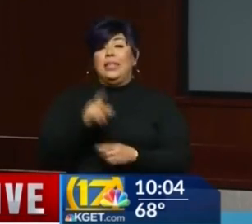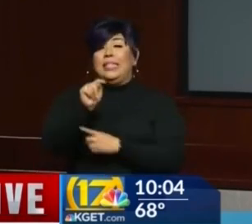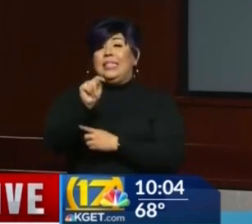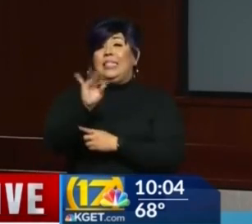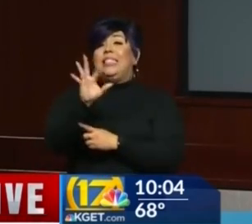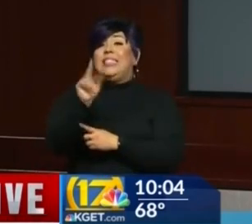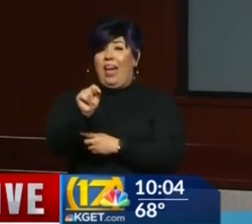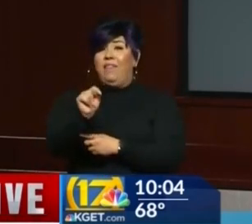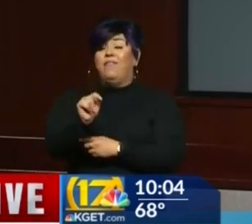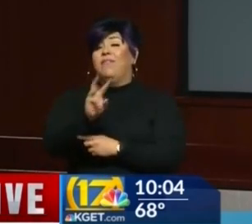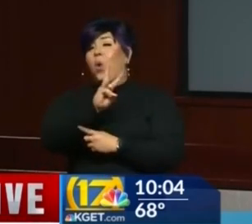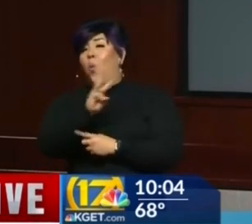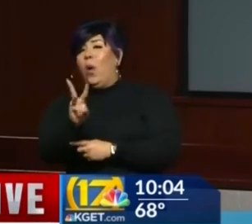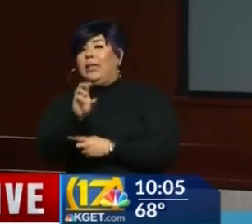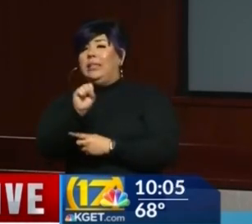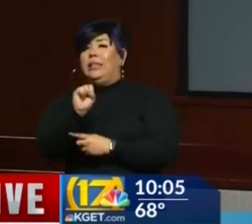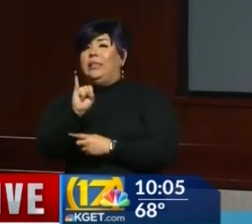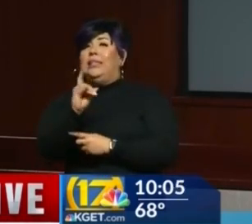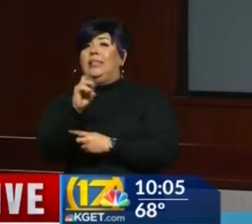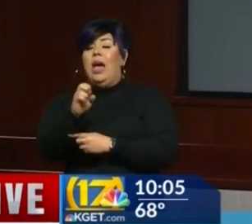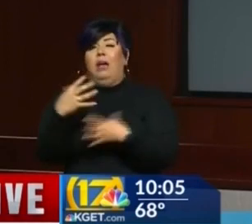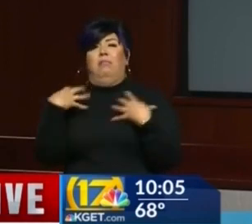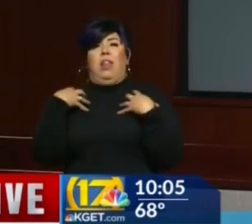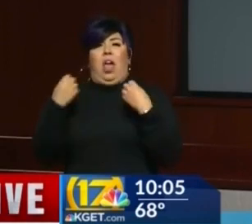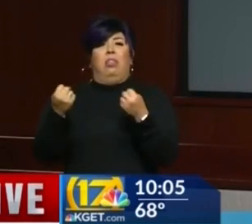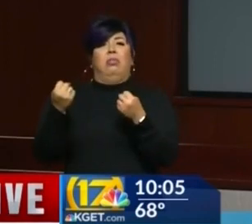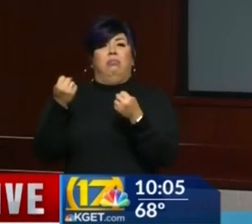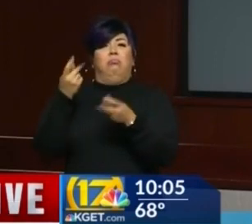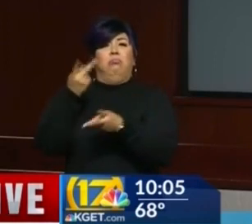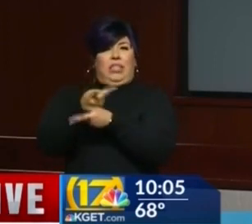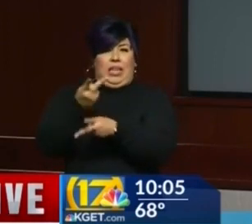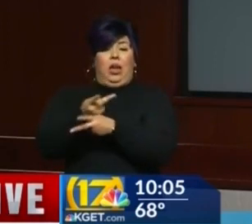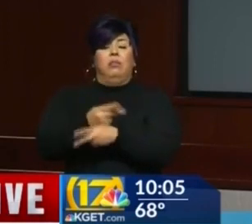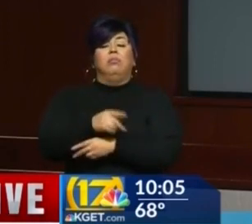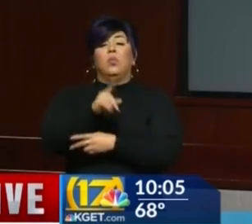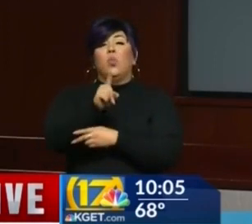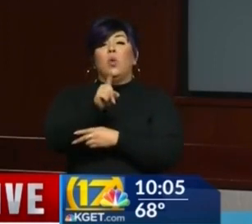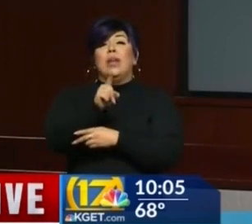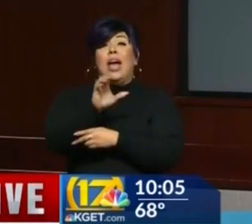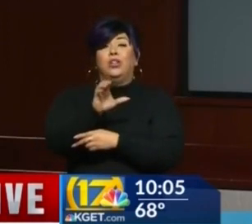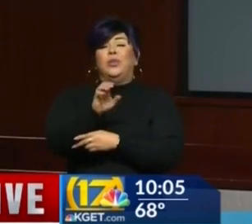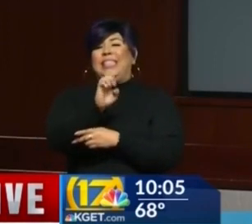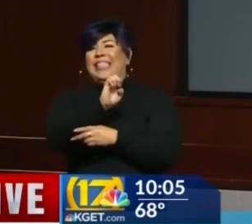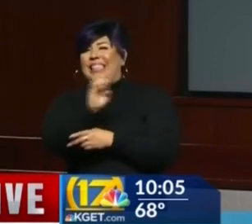HOSPITAL AT 901 OLIVE DRIVE IN BAKERSFIELD THEY ARE OPEN SEVEN DAYS A WEEK FROM 6 AM TO 2 PM